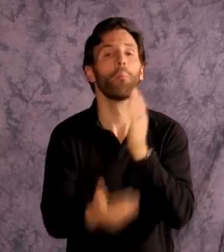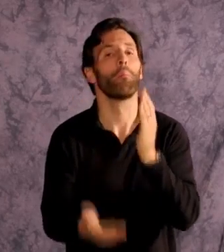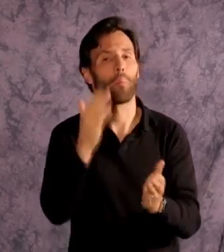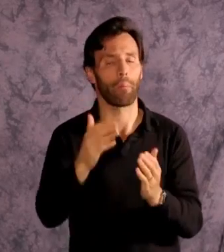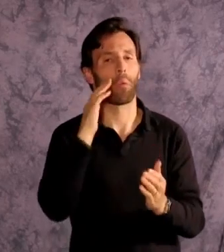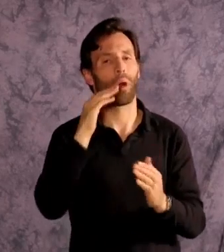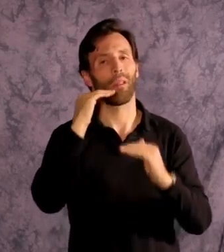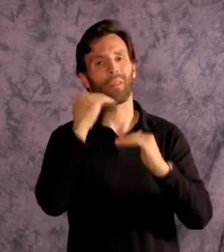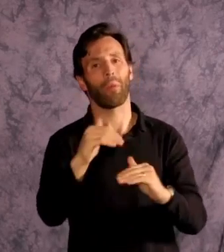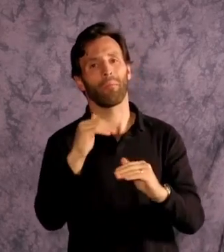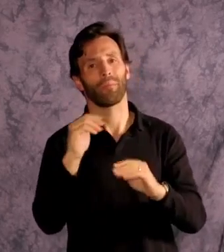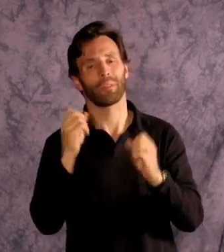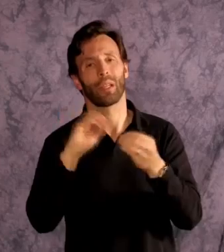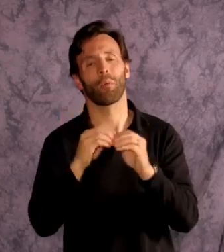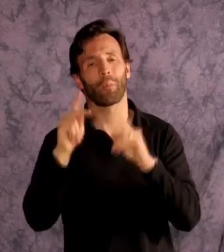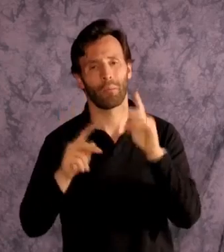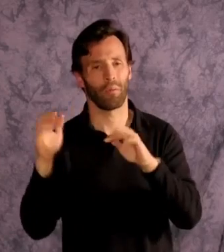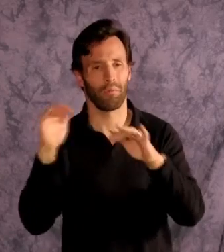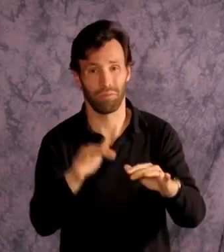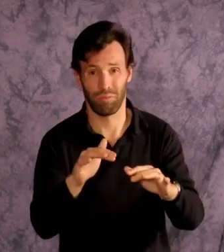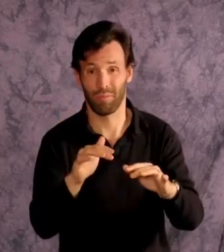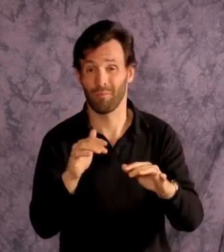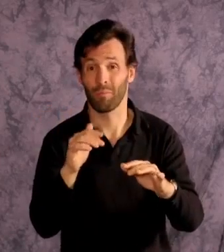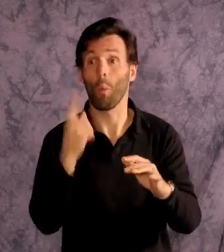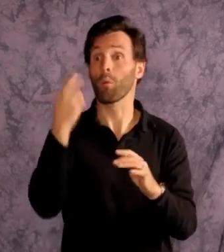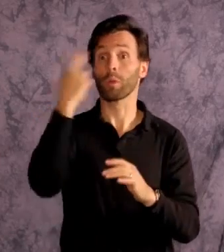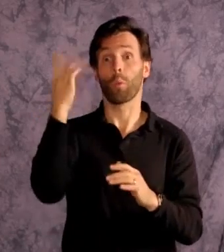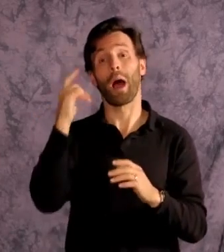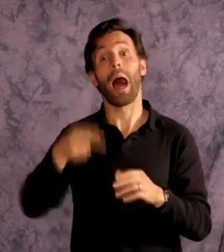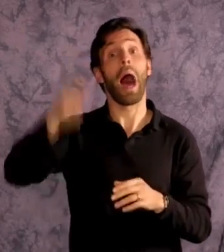Our voter turnout is consistently the highest in the nation,